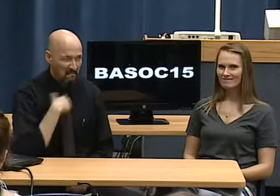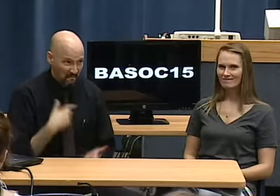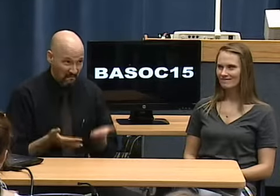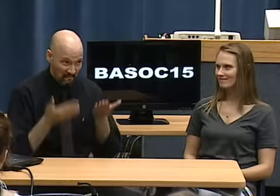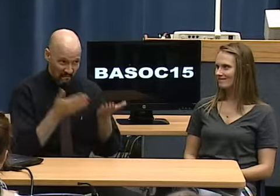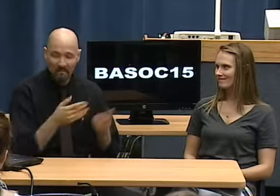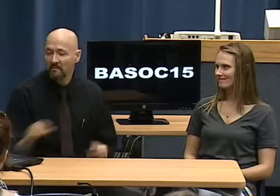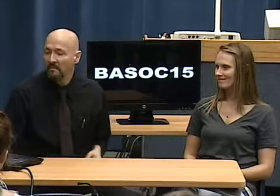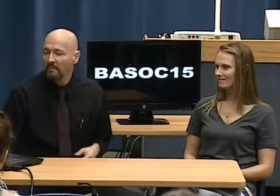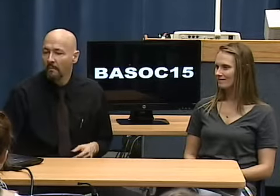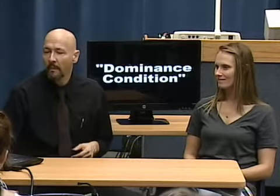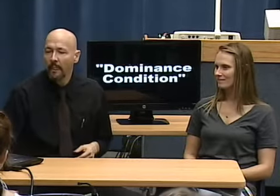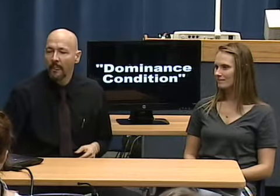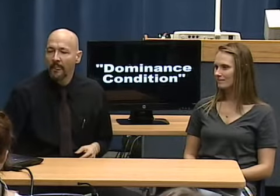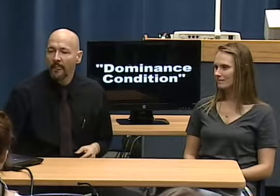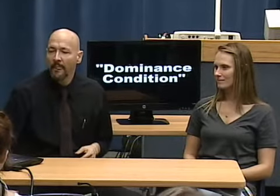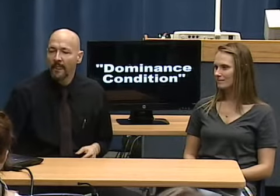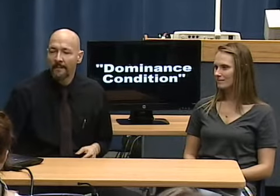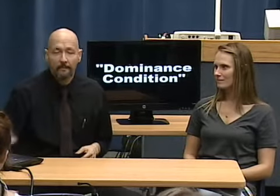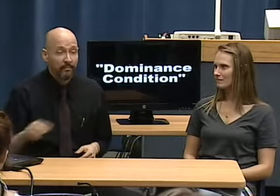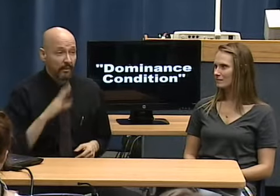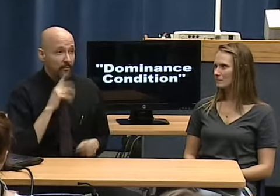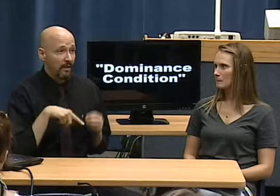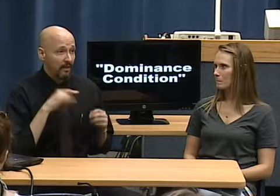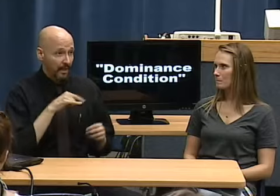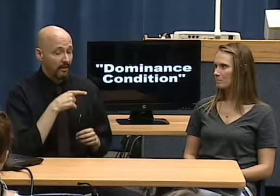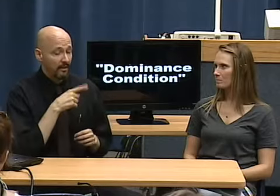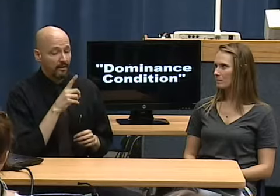I suggest... "Dominance Condition"